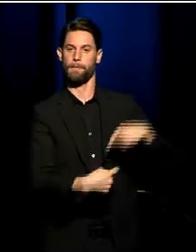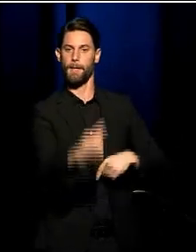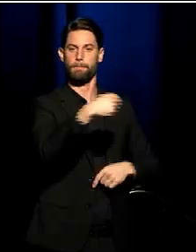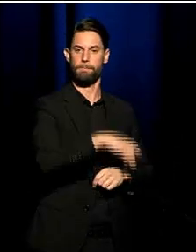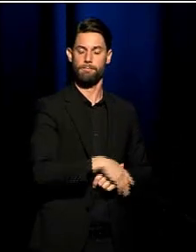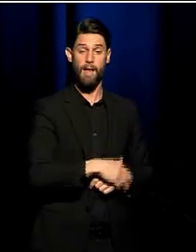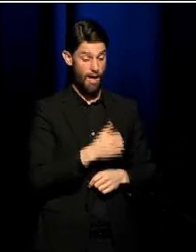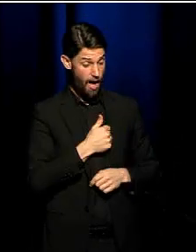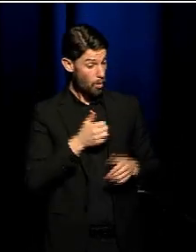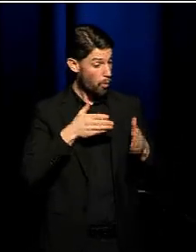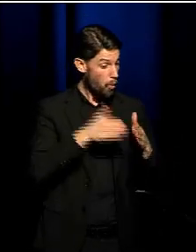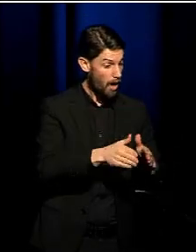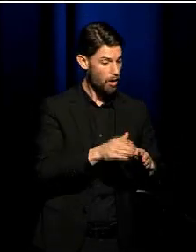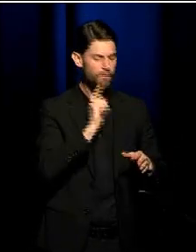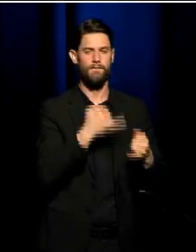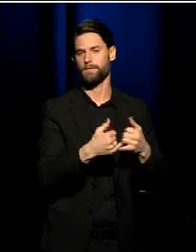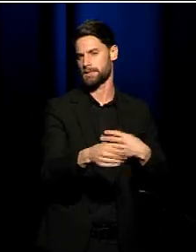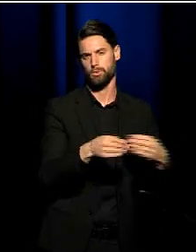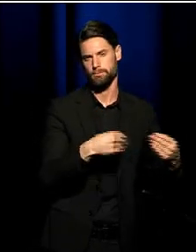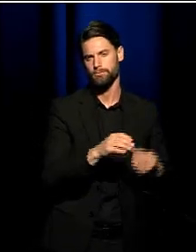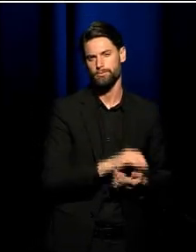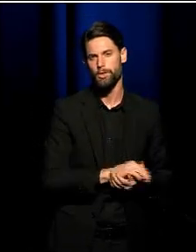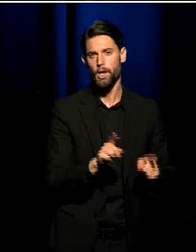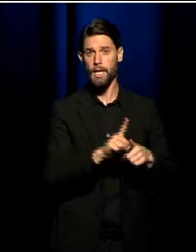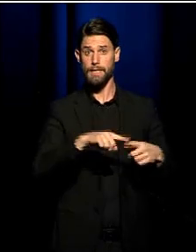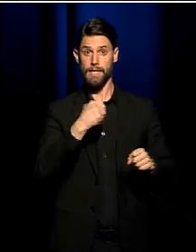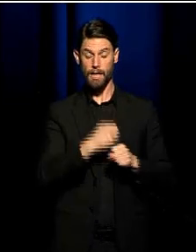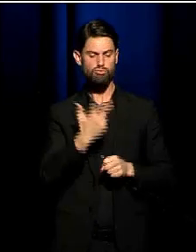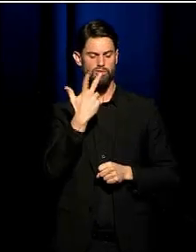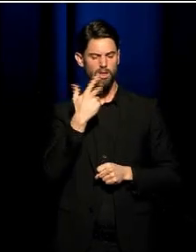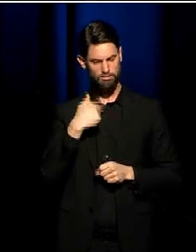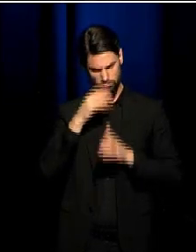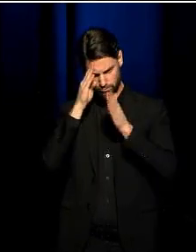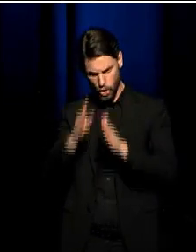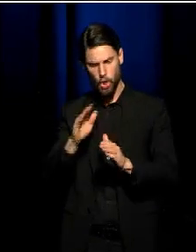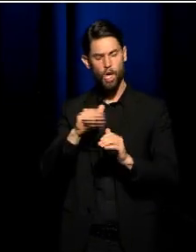flexible for example hearing considering abuse or violence experienced by First